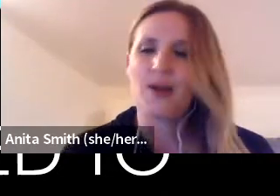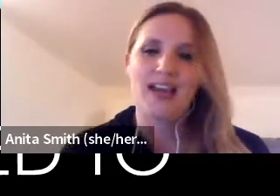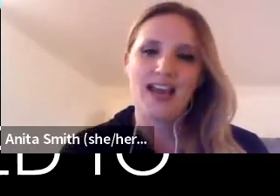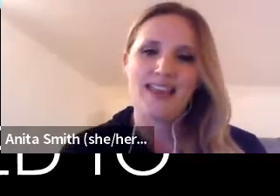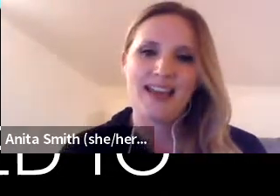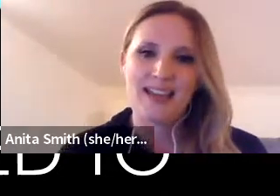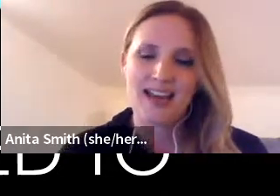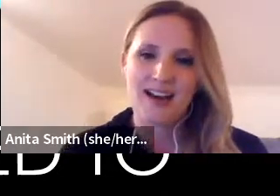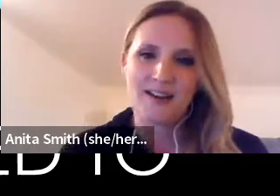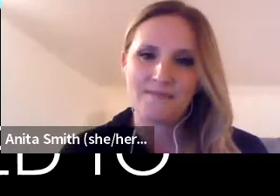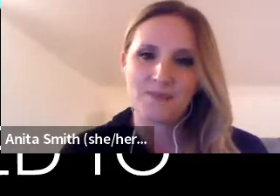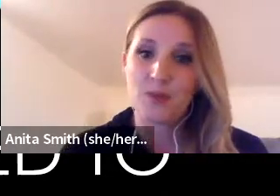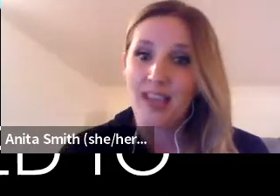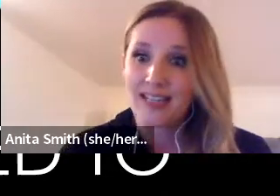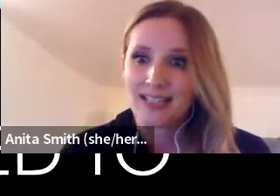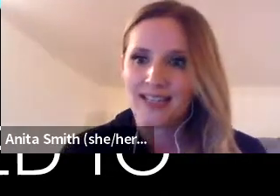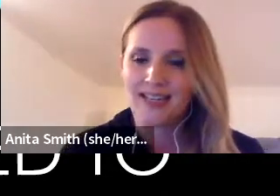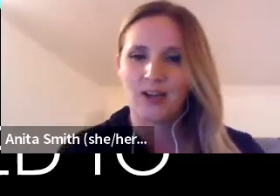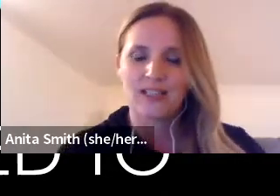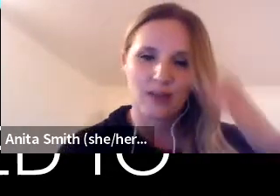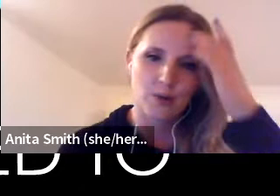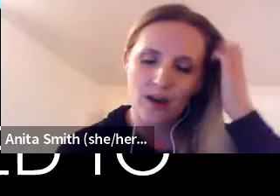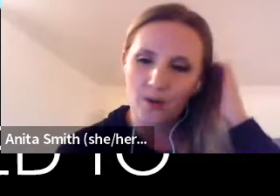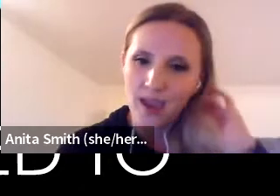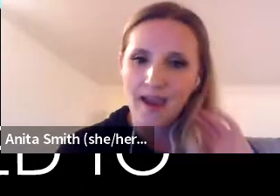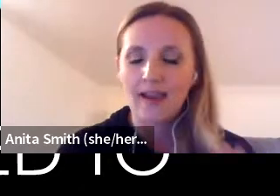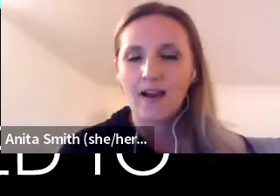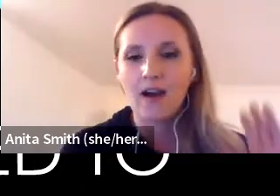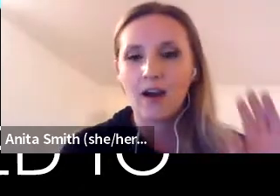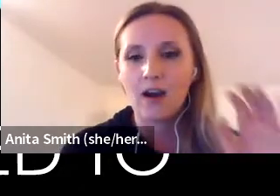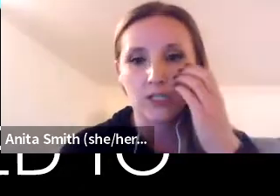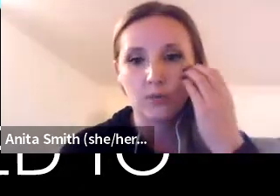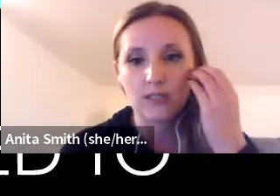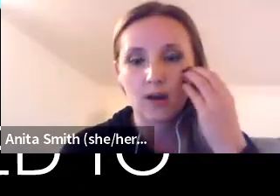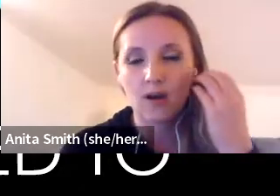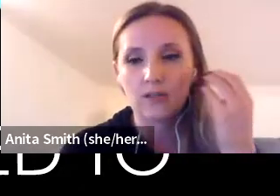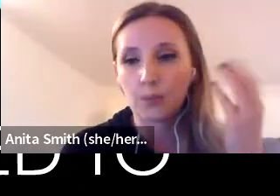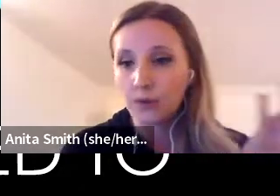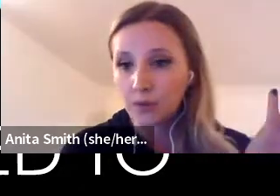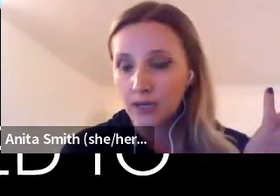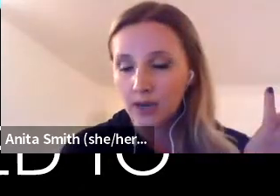Okay, and then we get into the nitty gritty. So okay, we do what's called a preview night